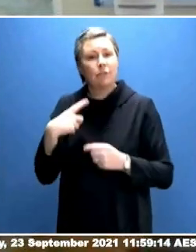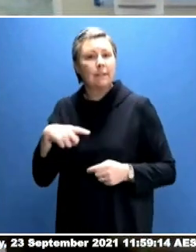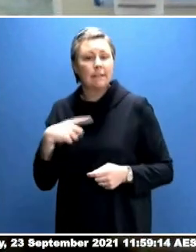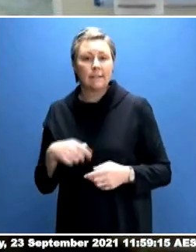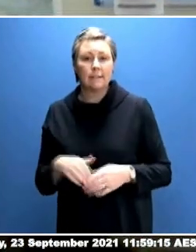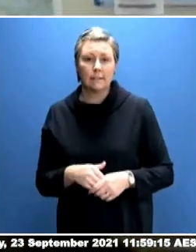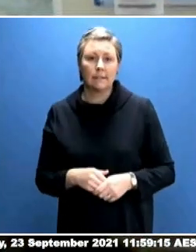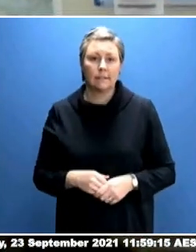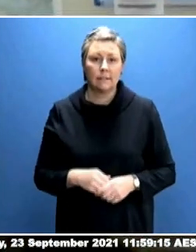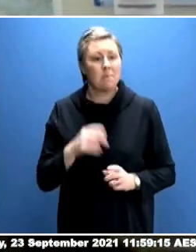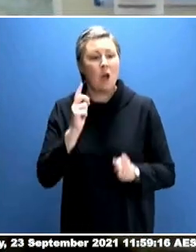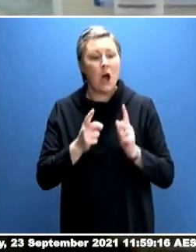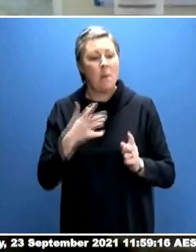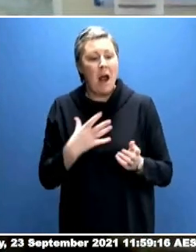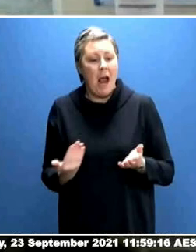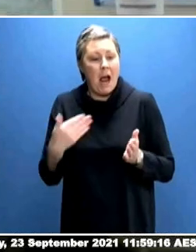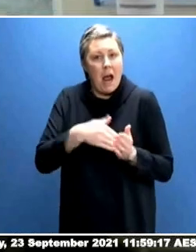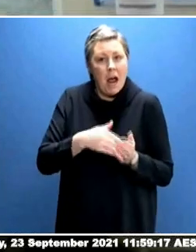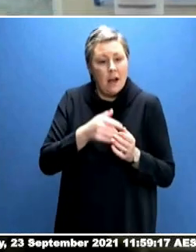needed additional care and an additional place to live